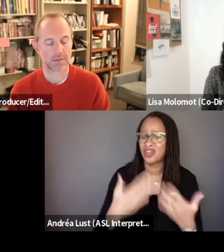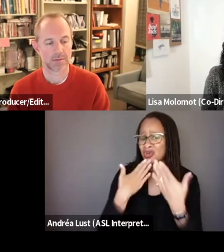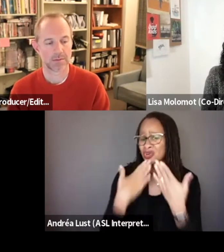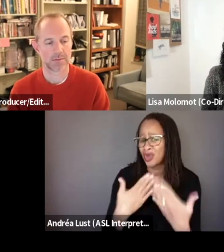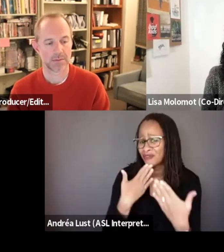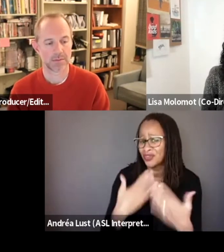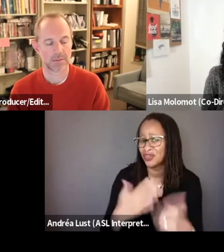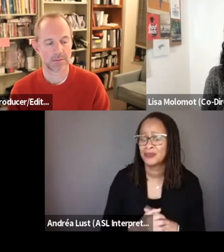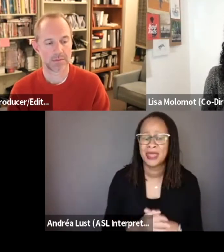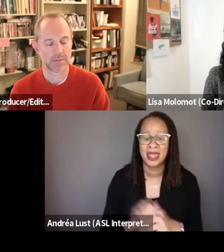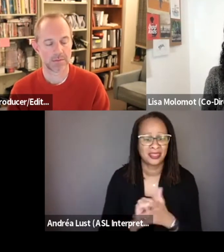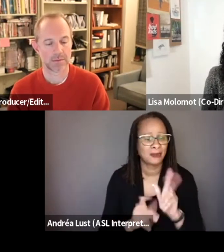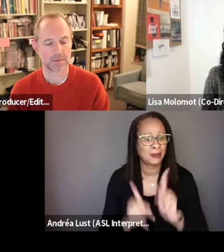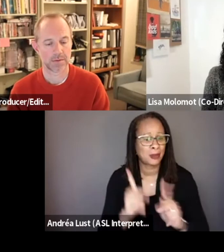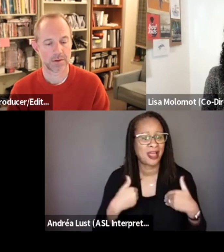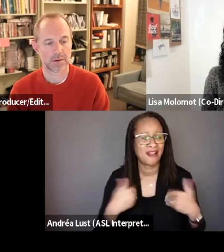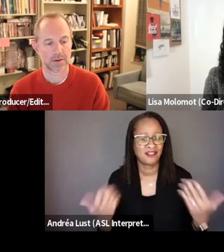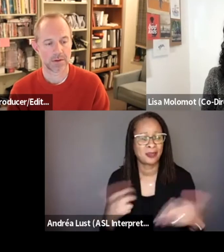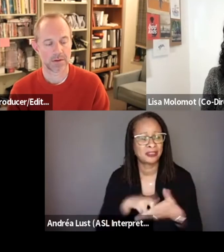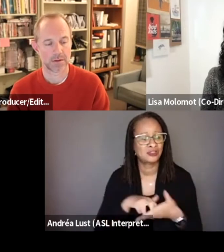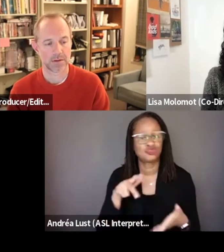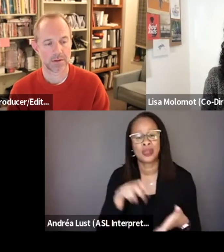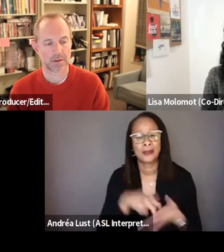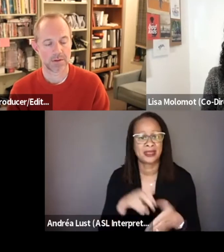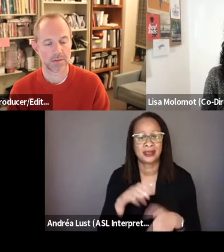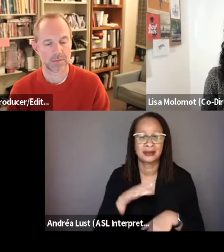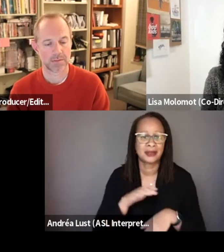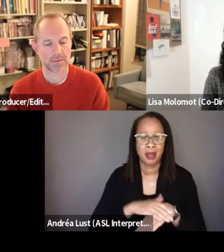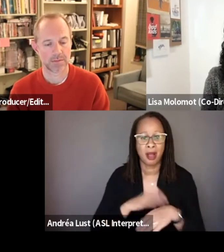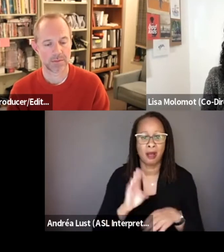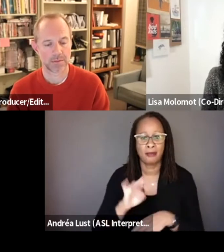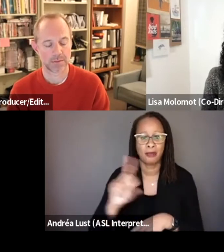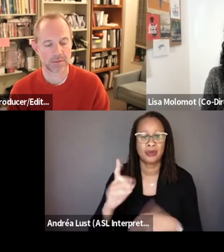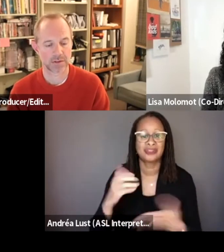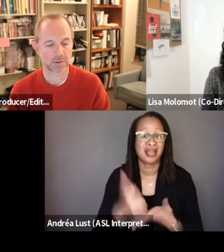that people have been jumping on board to help us with the film.